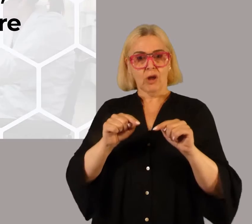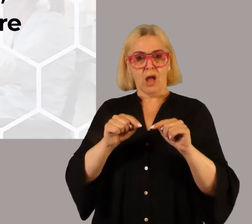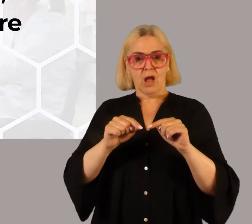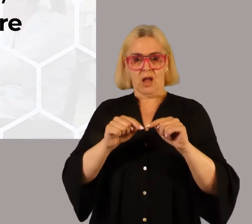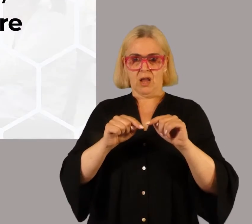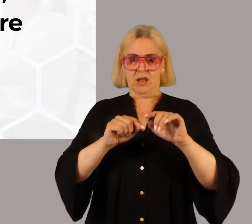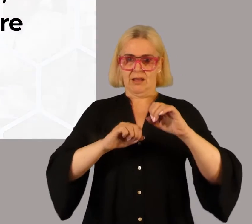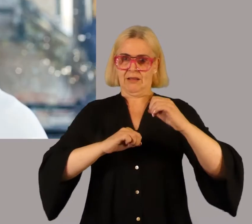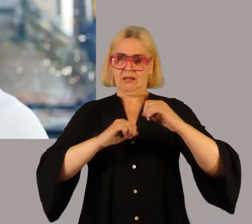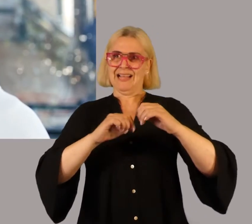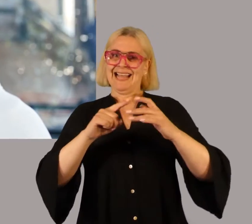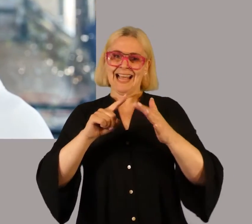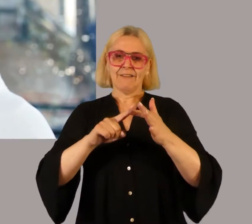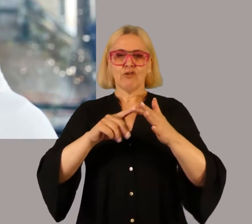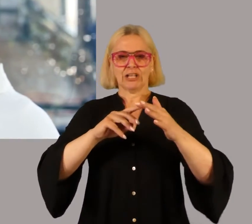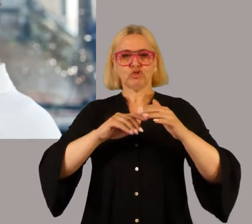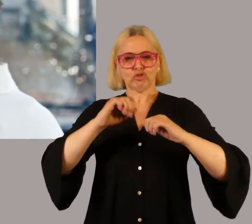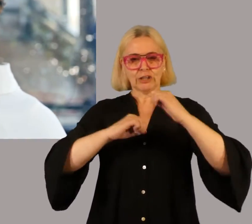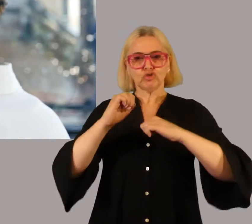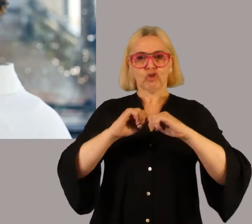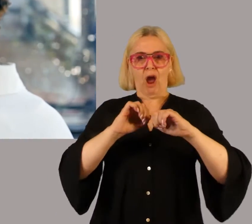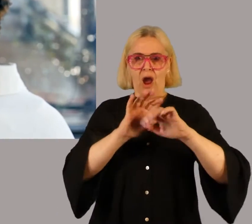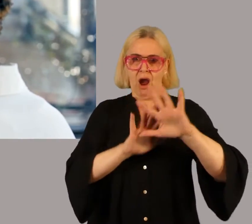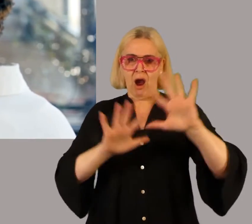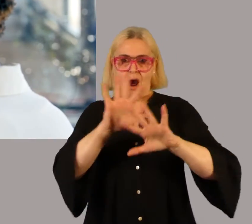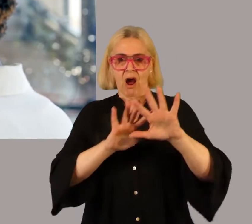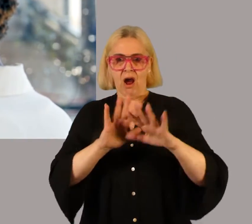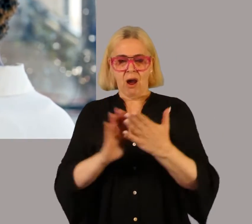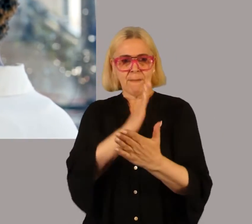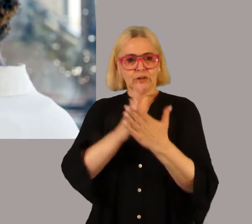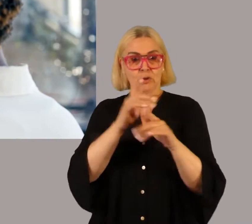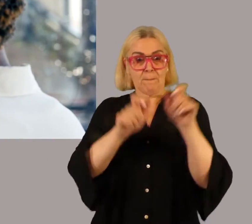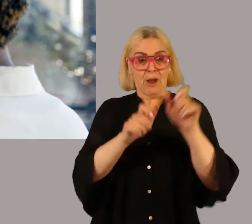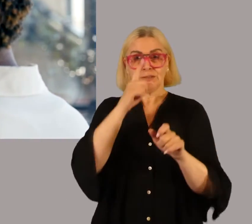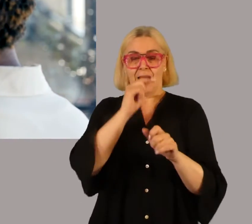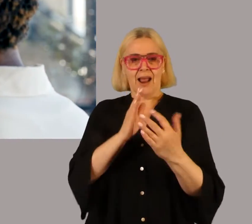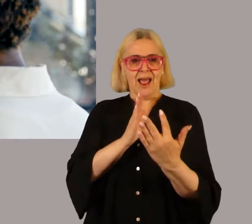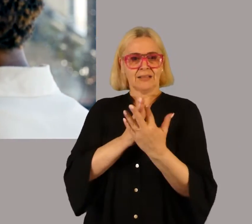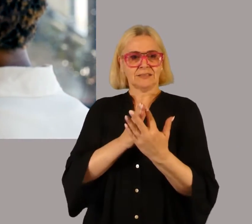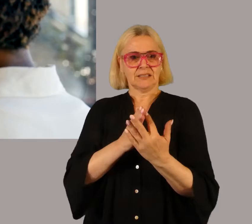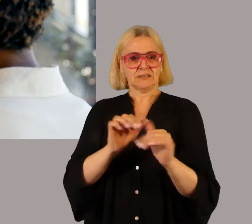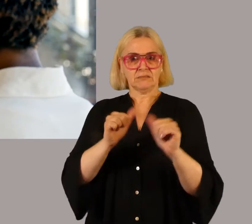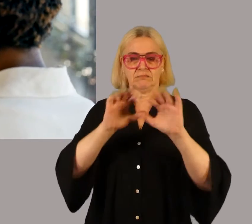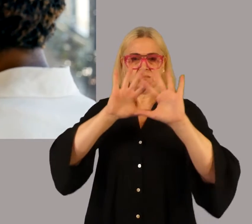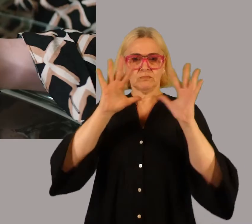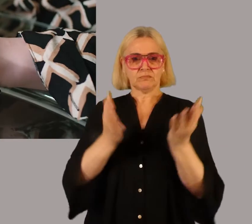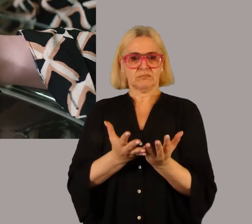infrastructure to ensure that patients can access these worldwide, irrespective of where they live.